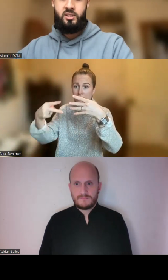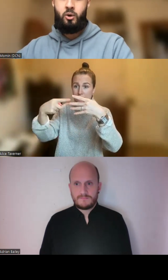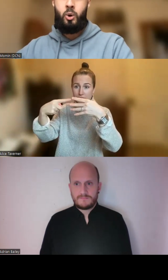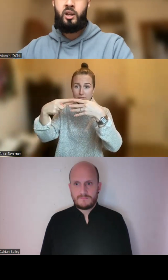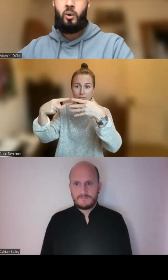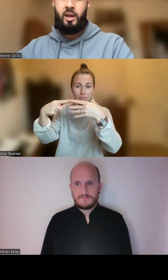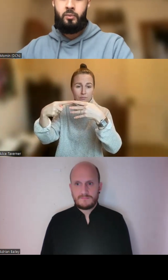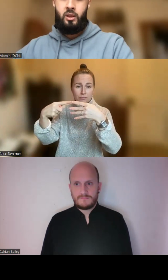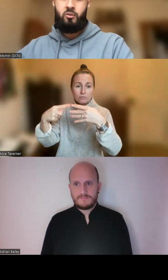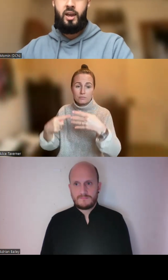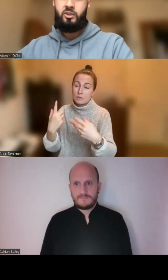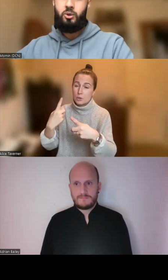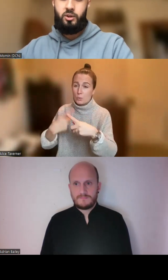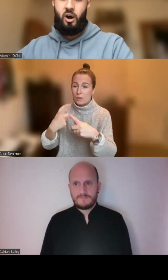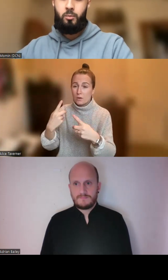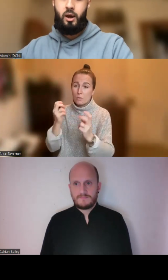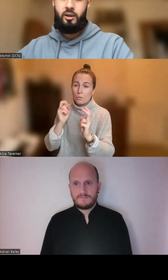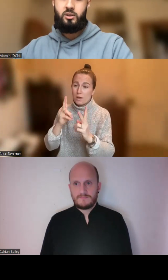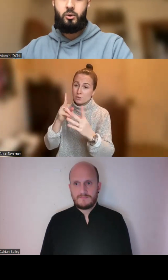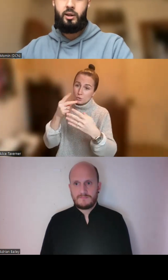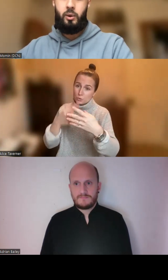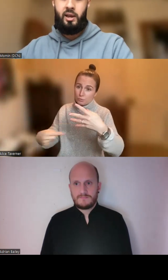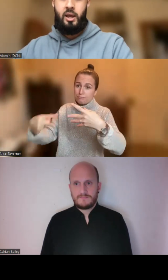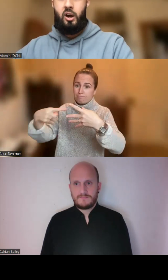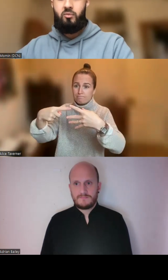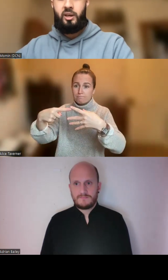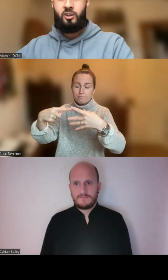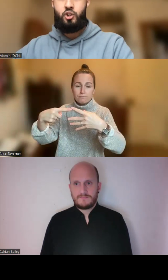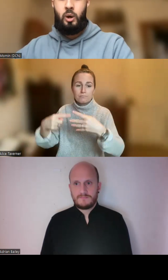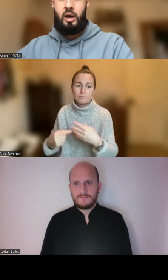It's a quick way of getting to the top and is a quick way of making sure